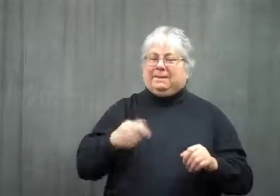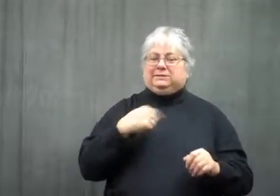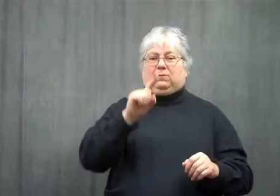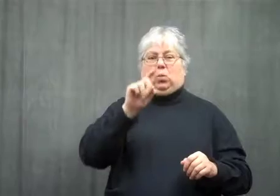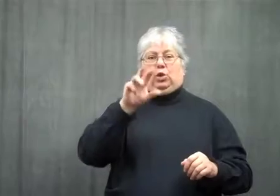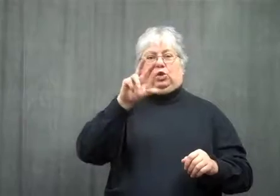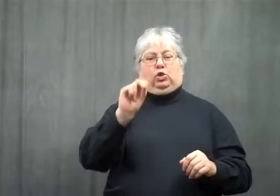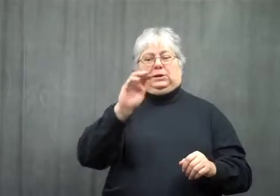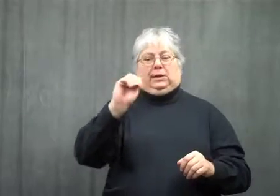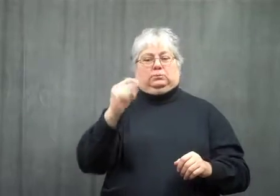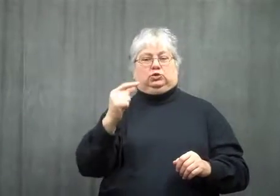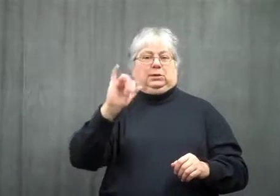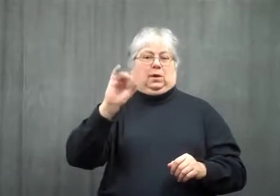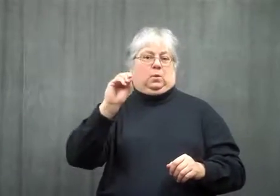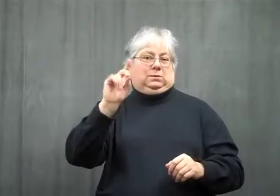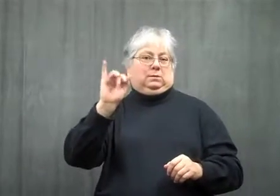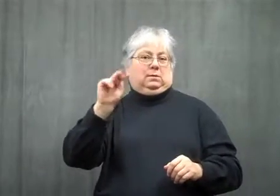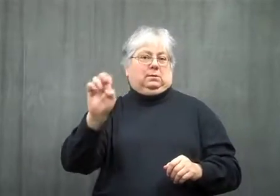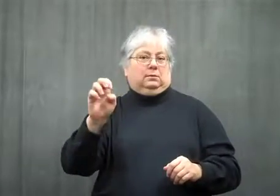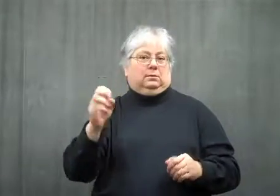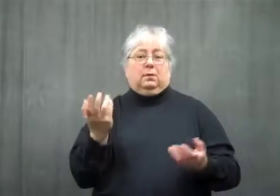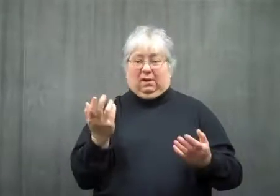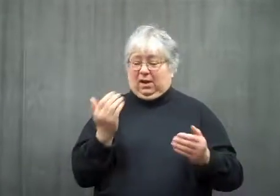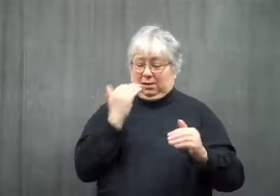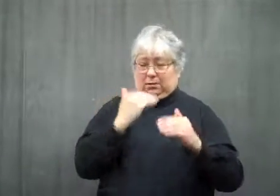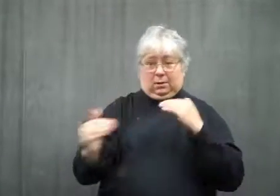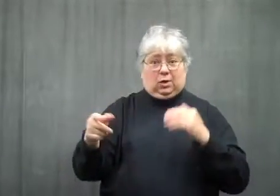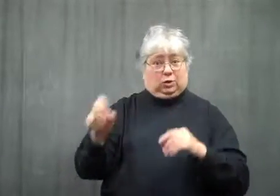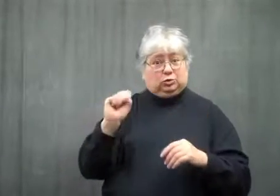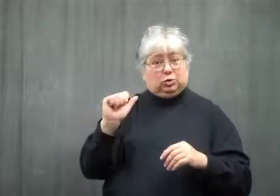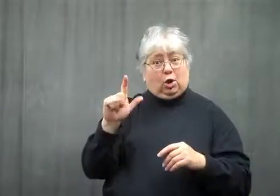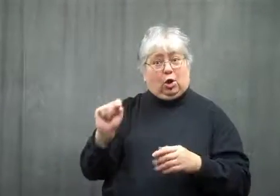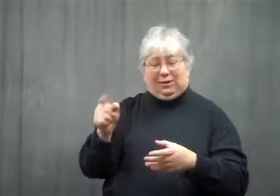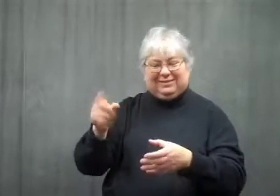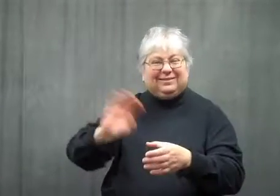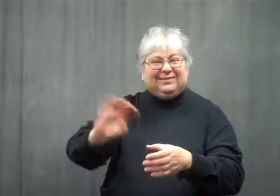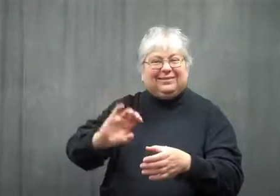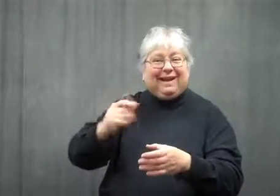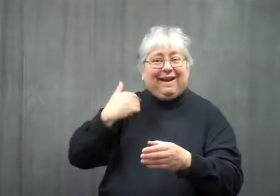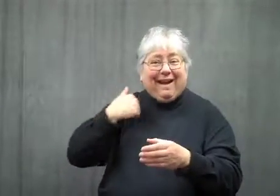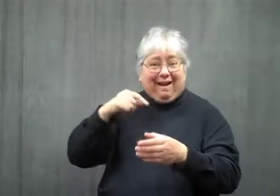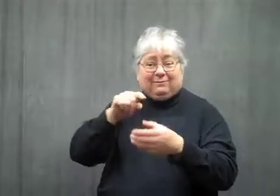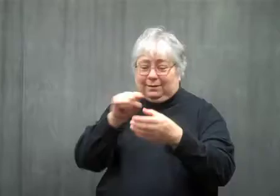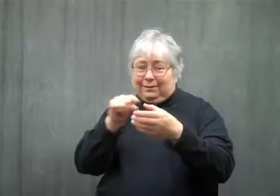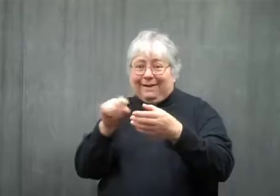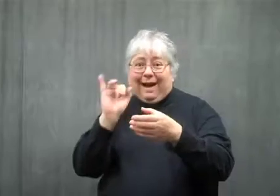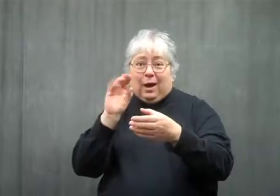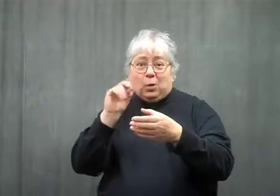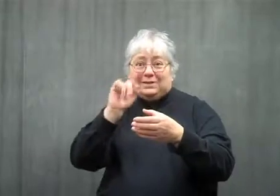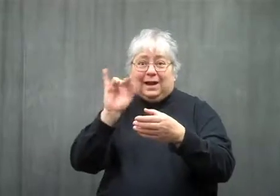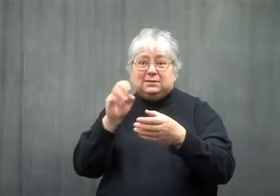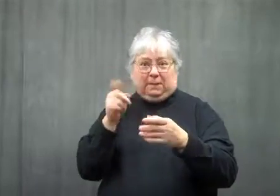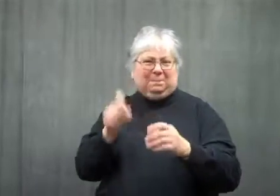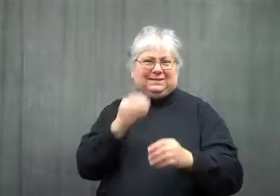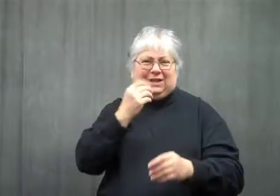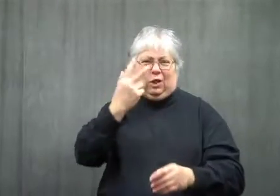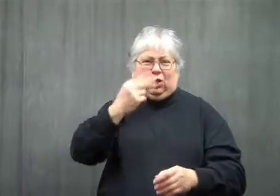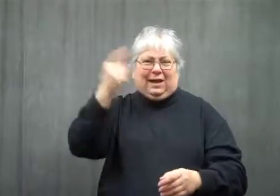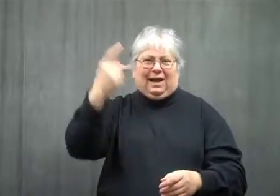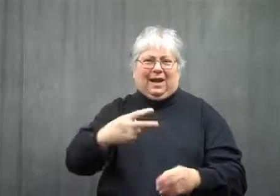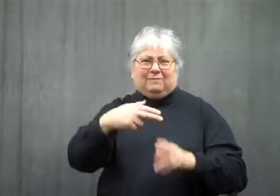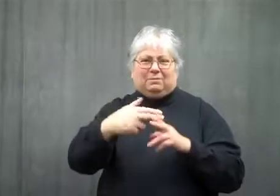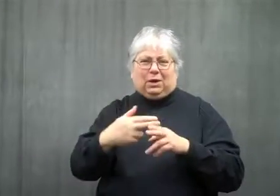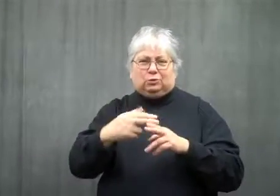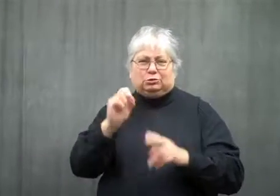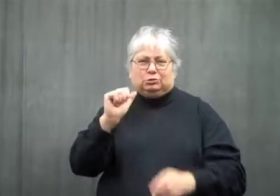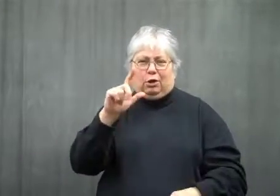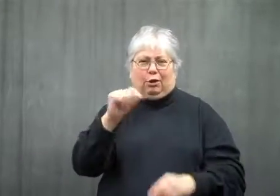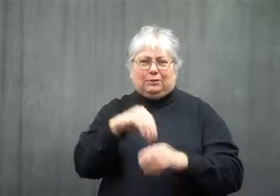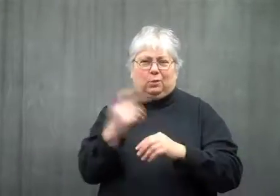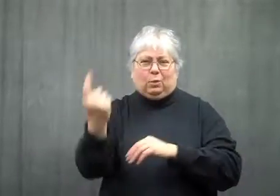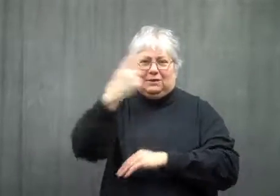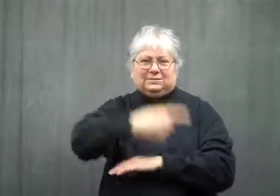You need 130 mg of iodine. To get that, you'd have to eat 3 1/2 pounds of salt in a day.